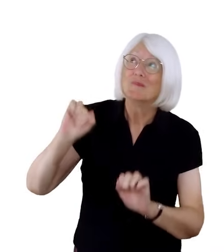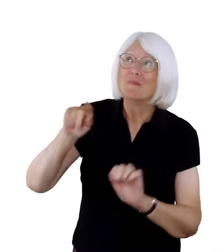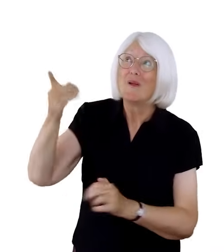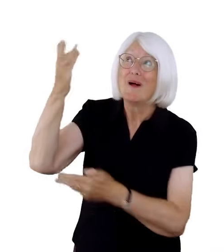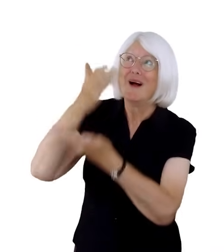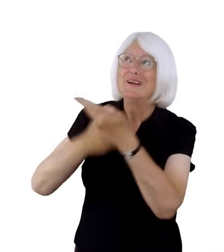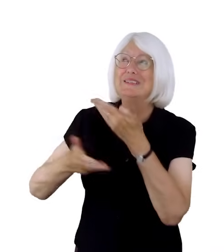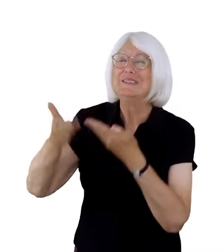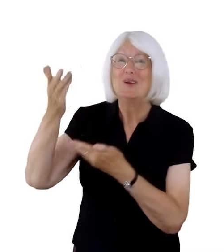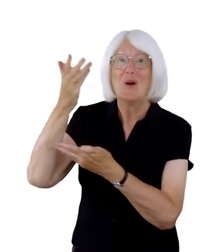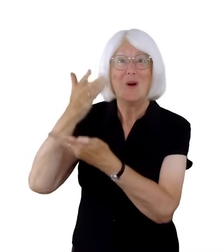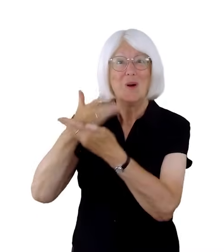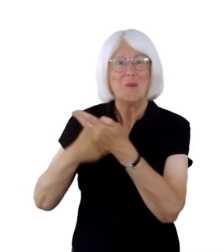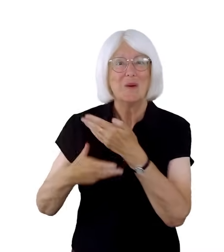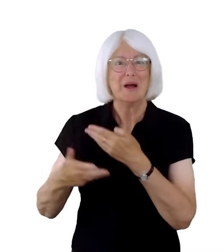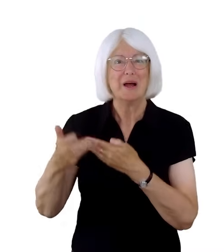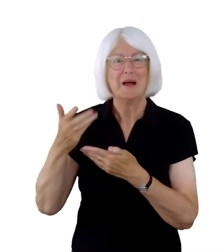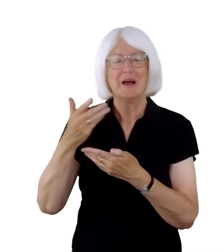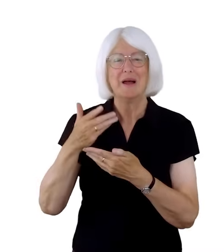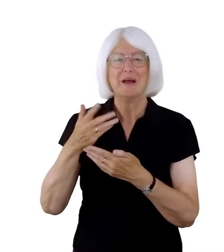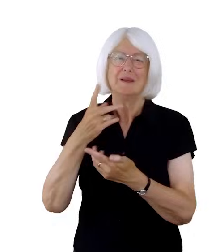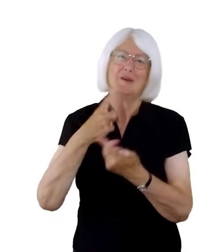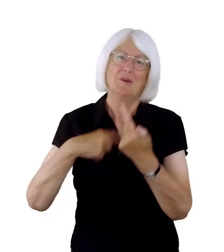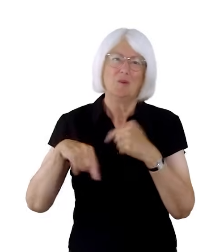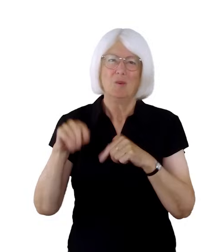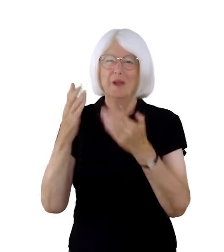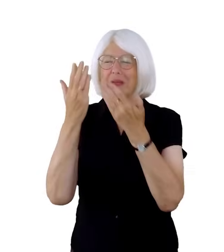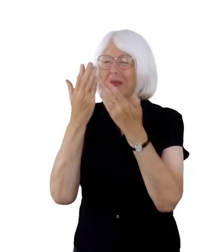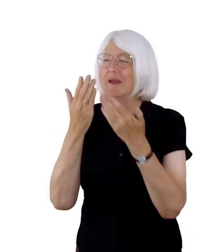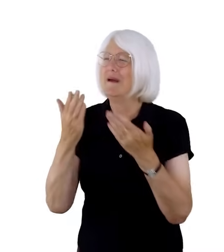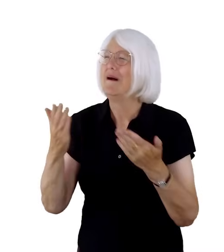And wait upon your word